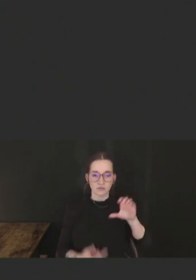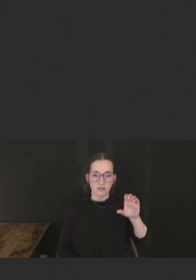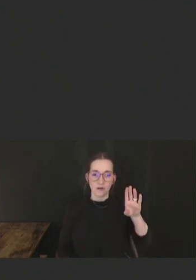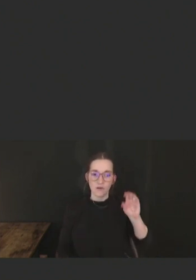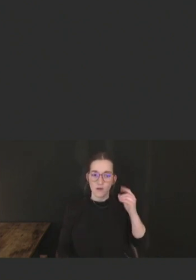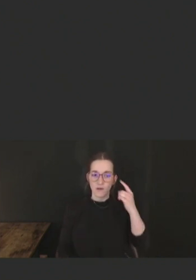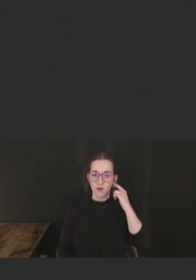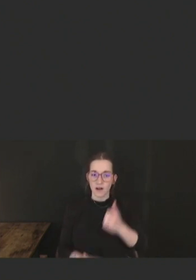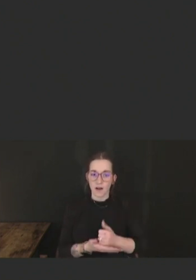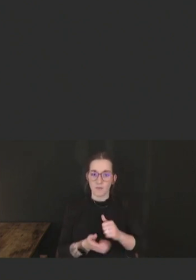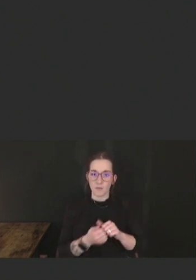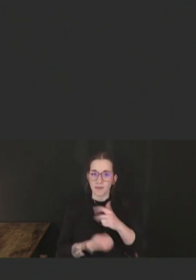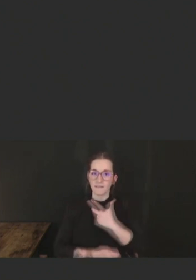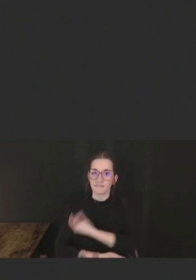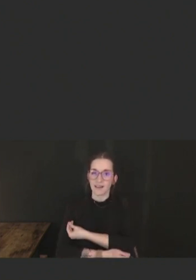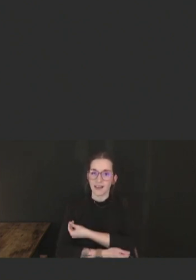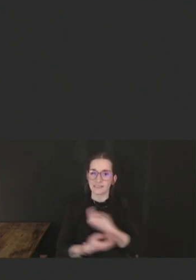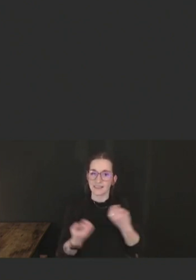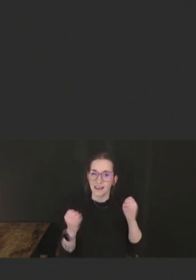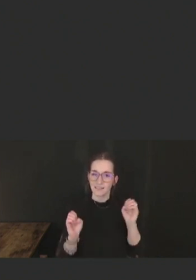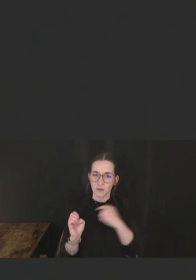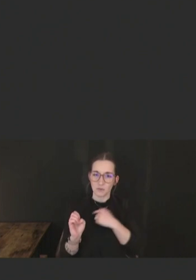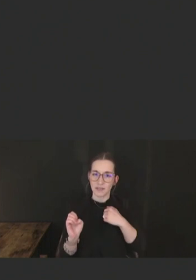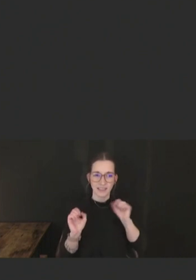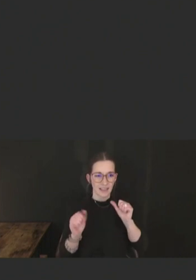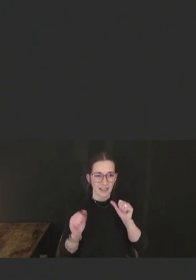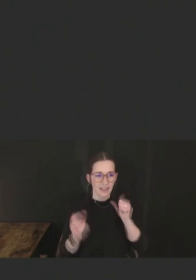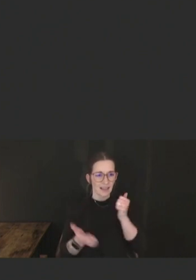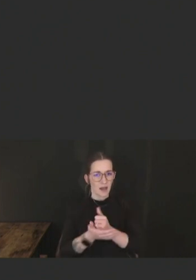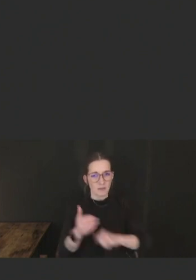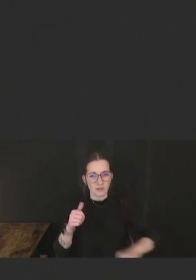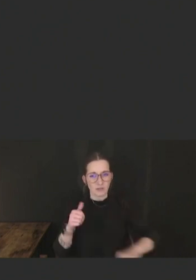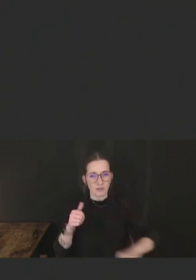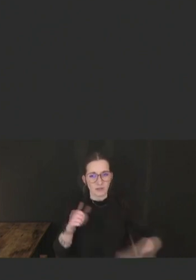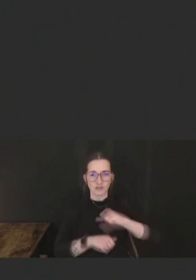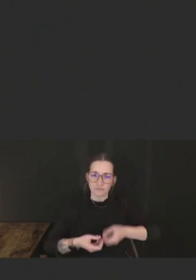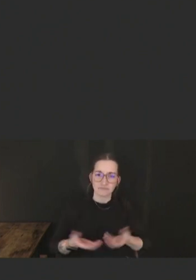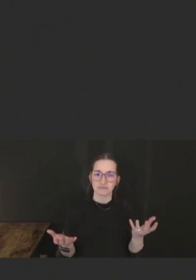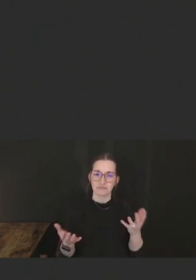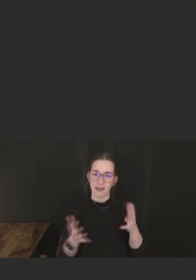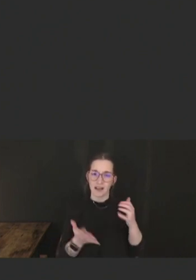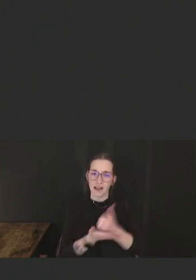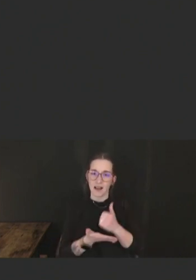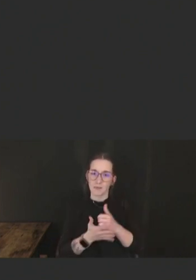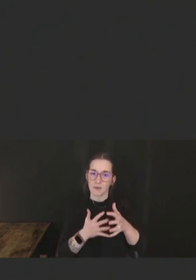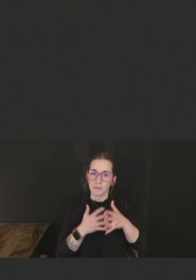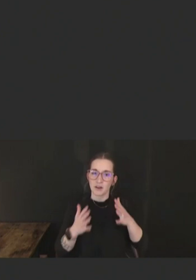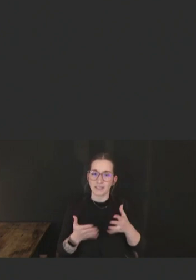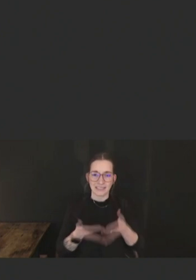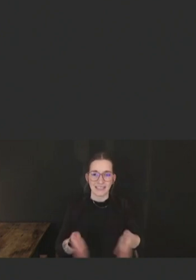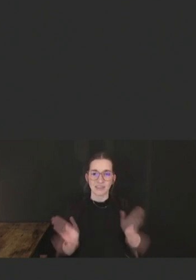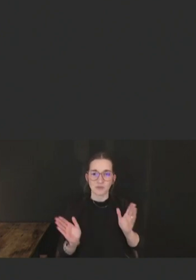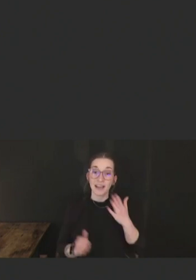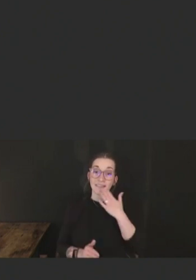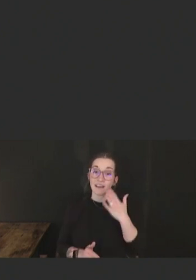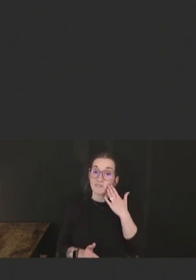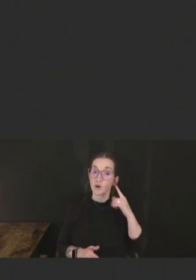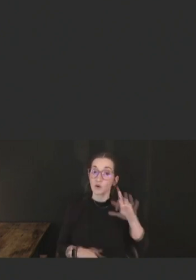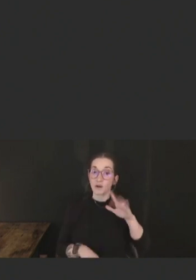Together we can help fellow Americans nationwide. Thank you for your time and consideration, and for the work you do protecting the lives of fellow Americans.